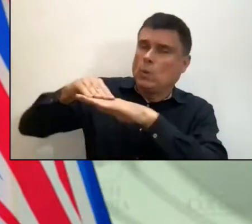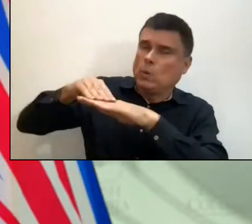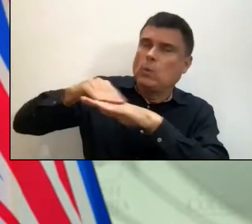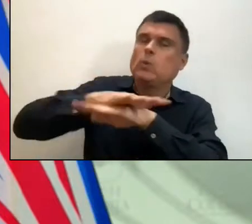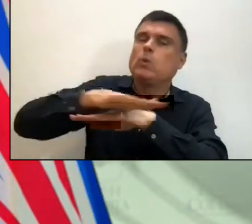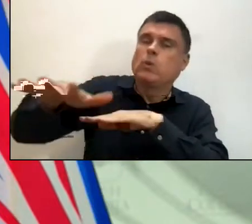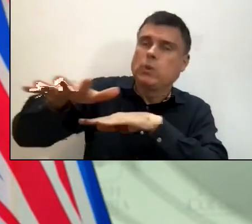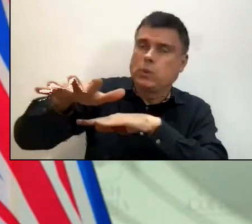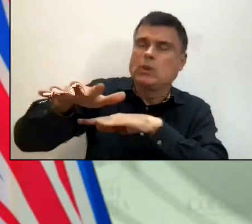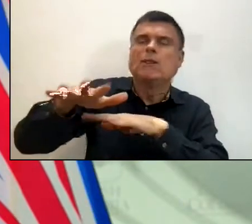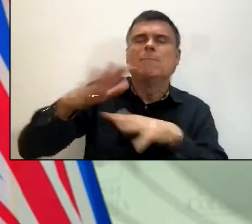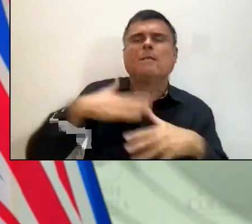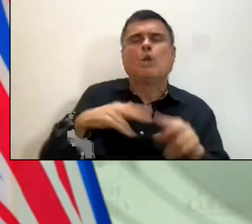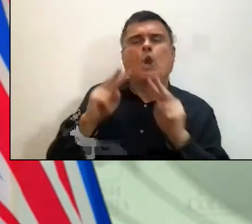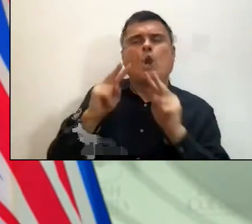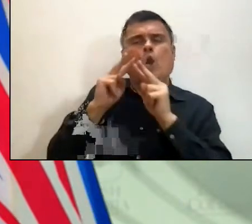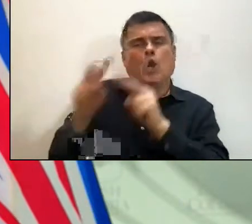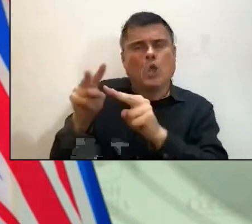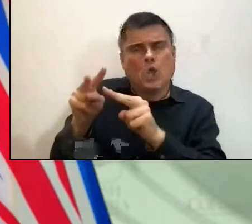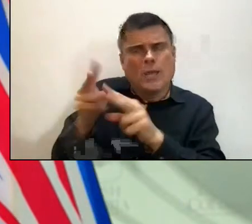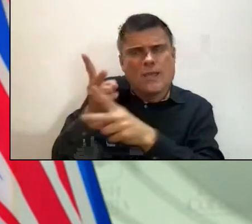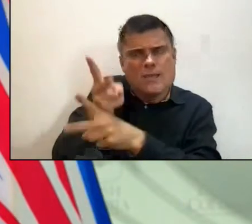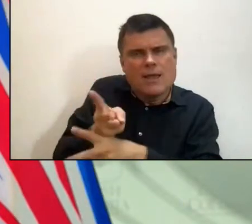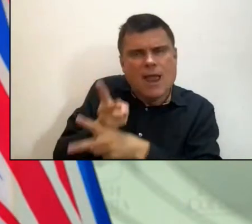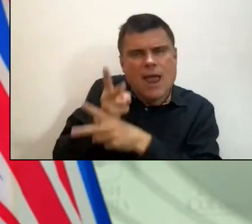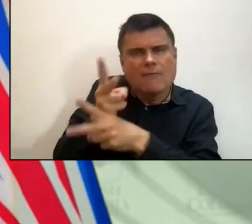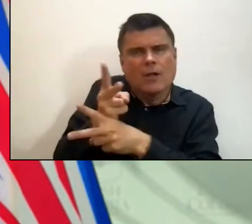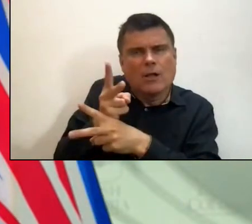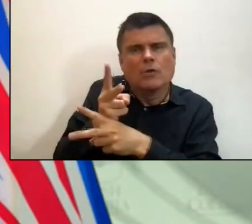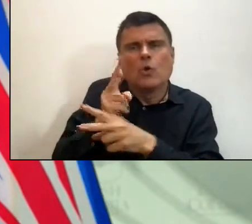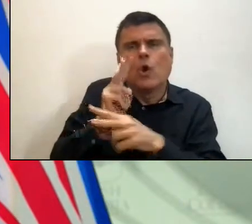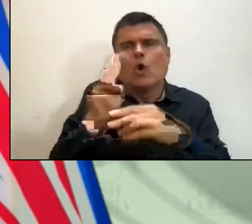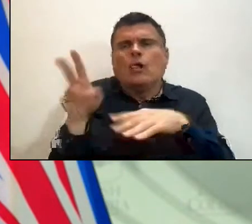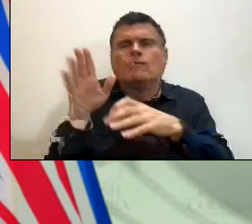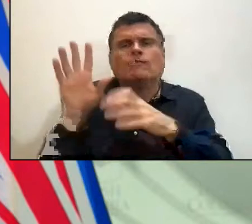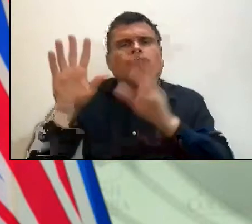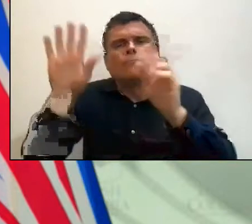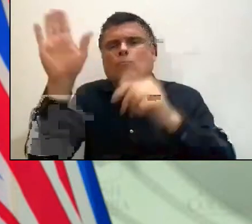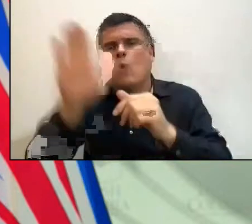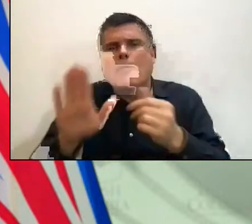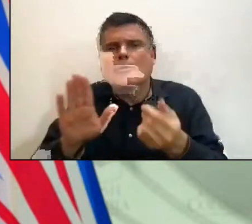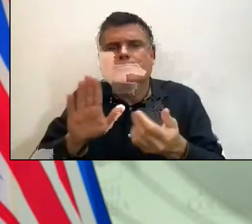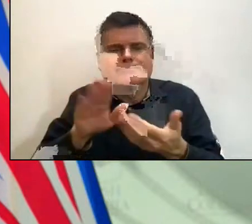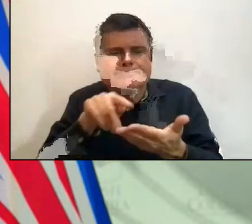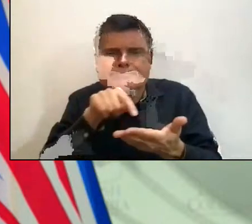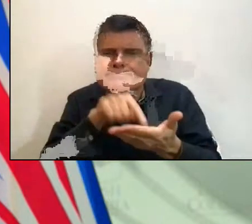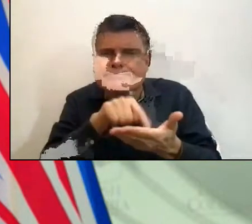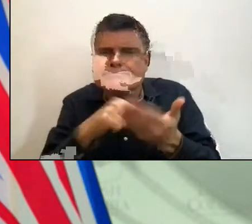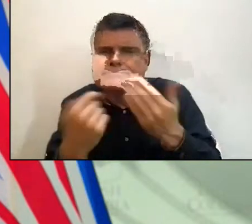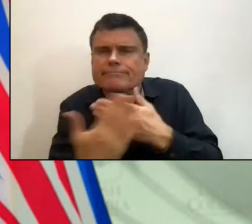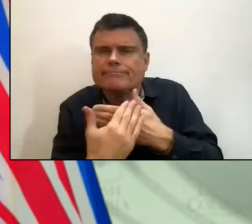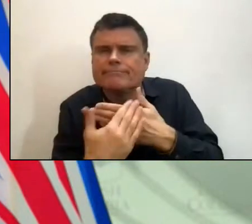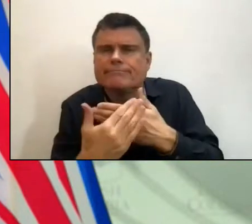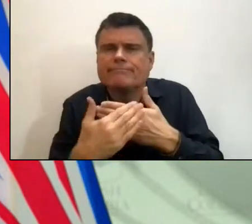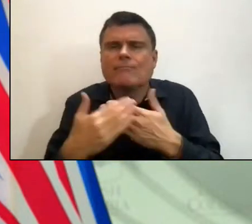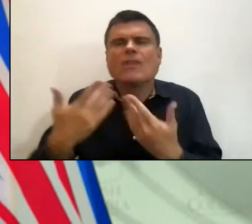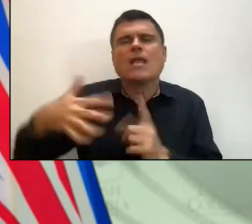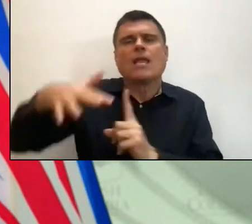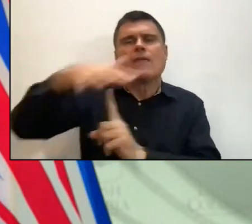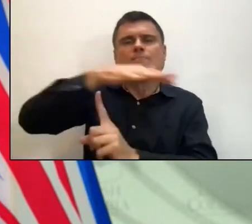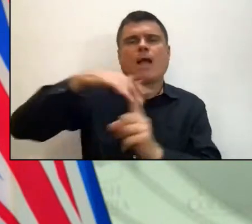It's vite tall we not only look afterurselves but each other as well. Dress for the weatr. Ensure you and your loved ones